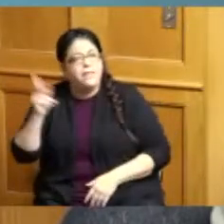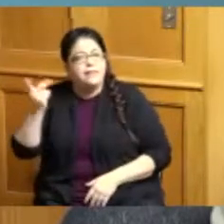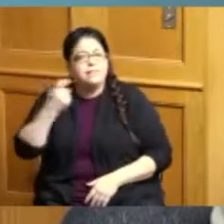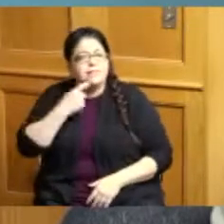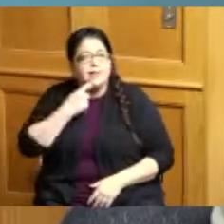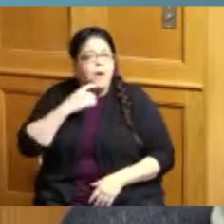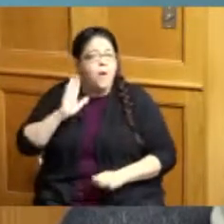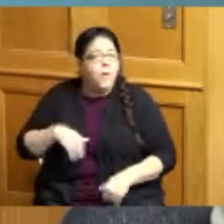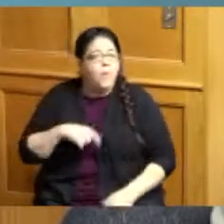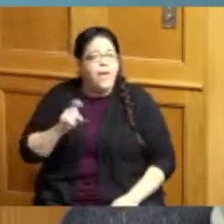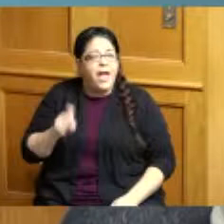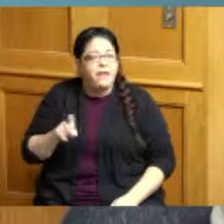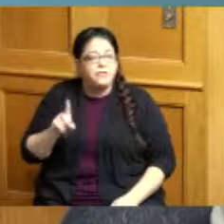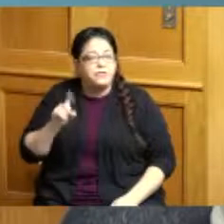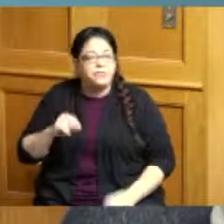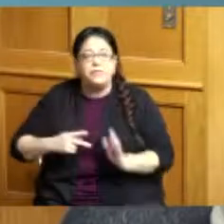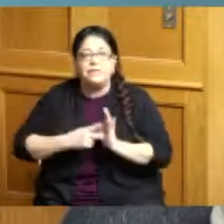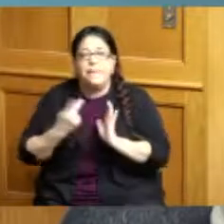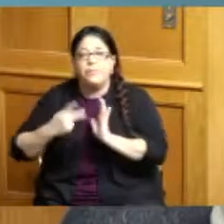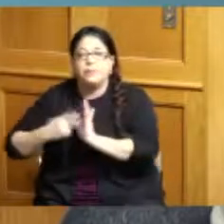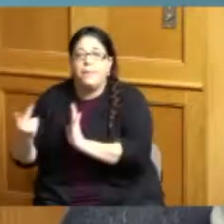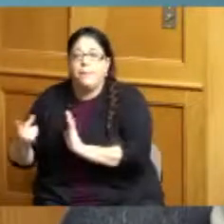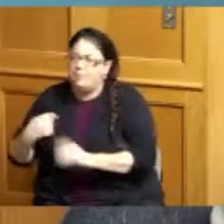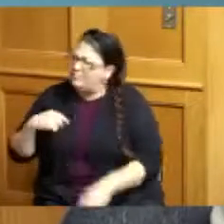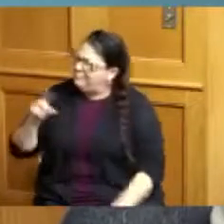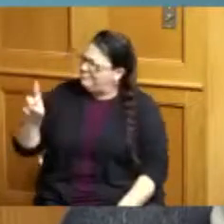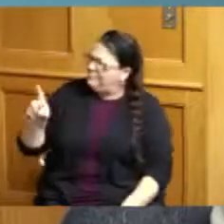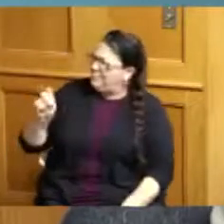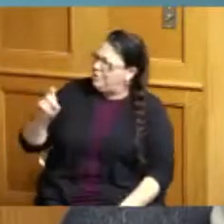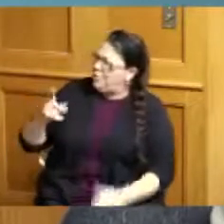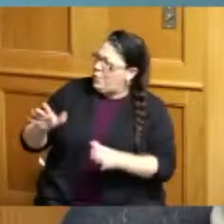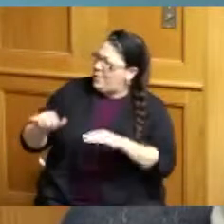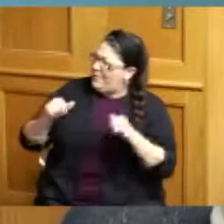we've got to do a double double and I said what do you mean you're leaving here going to another